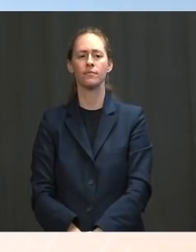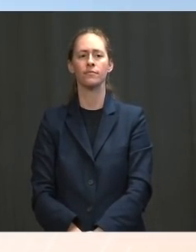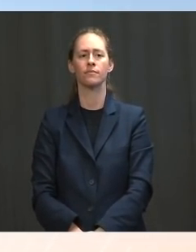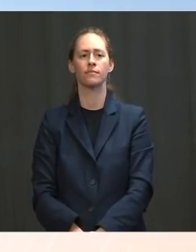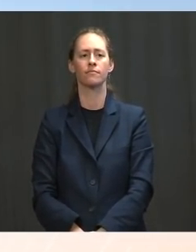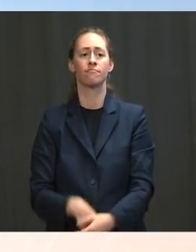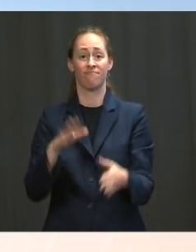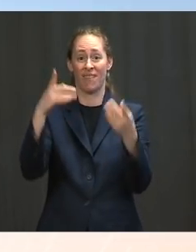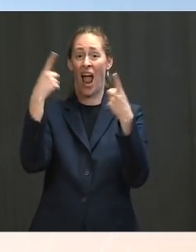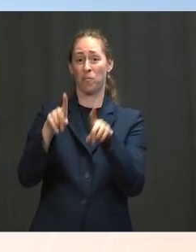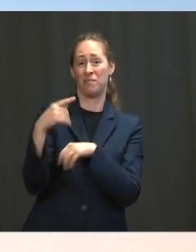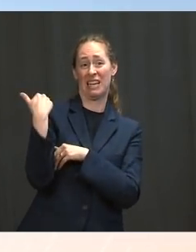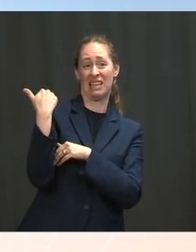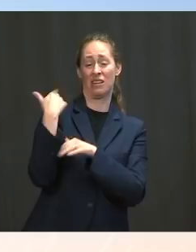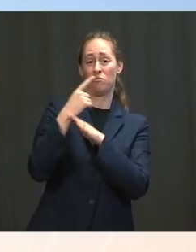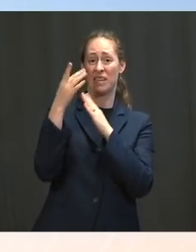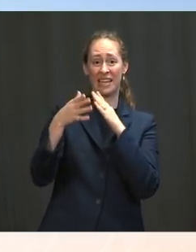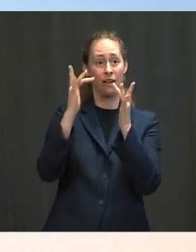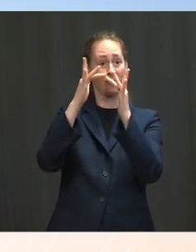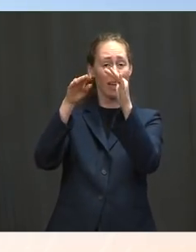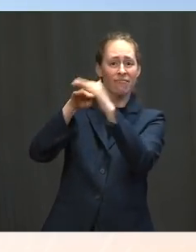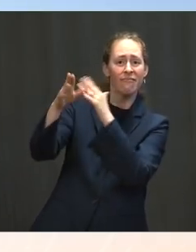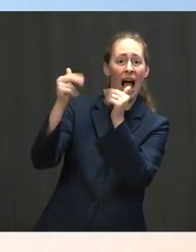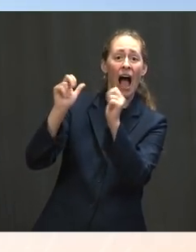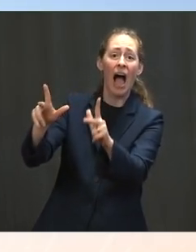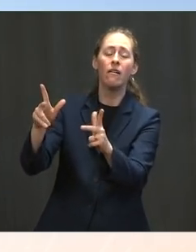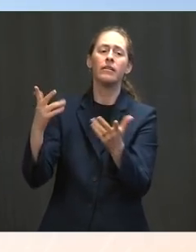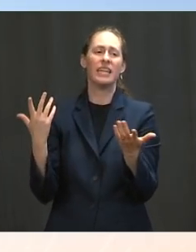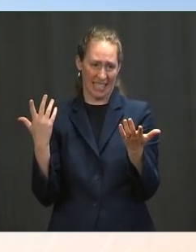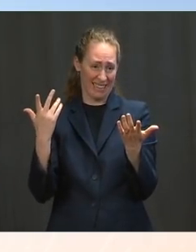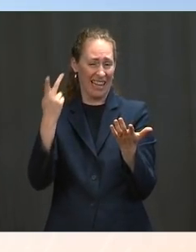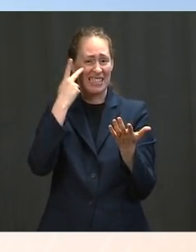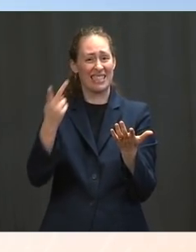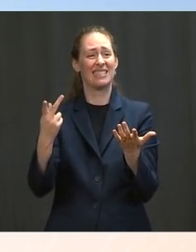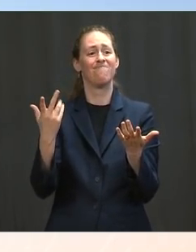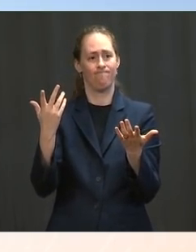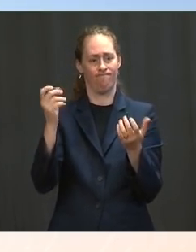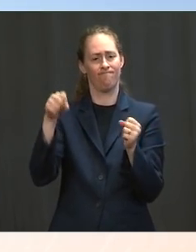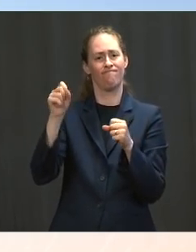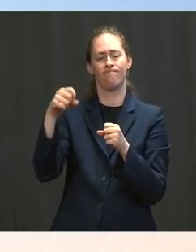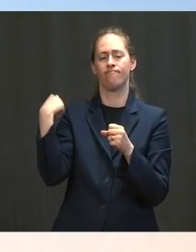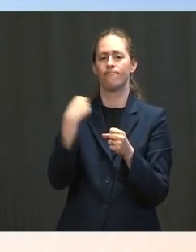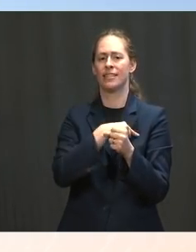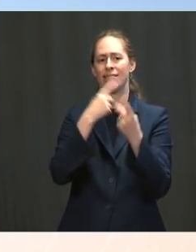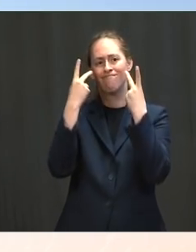for companies and government agencies, as well, to focus on improving cybersecurity. And we've talked a bit in the past